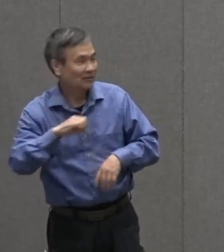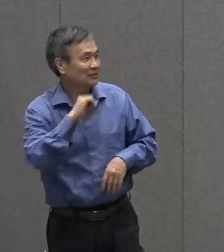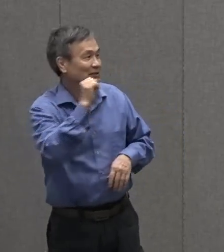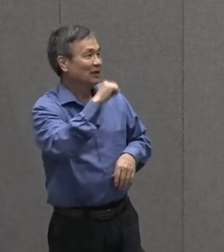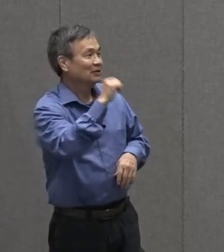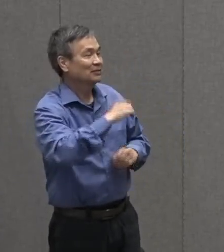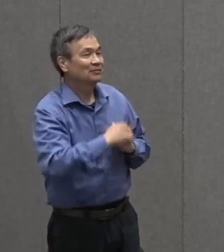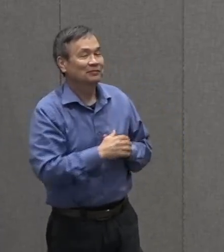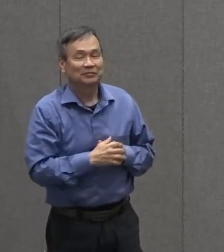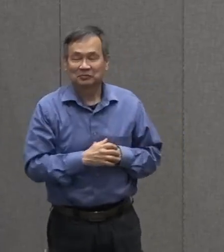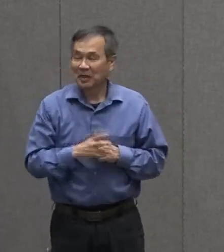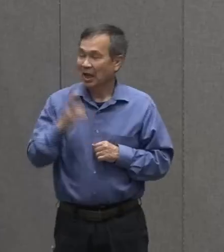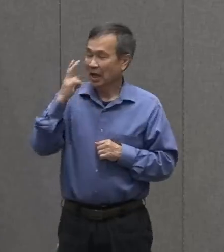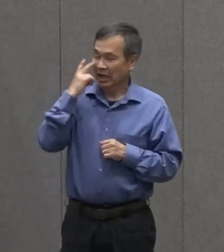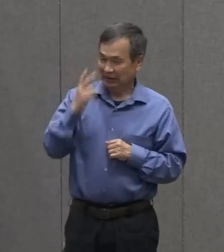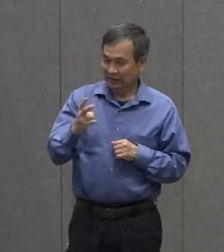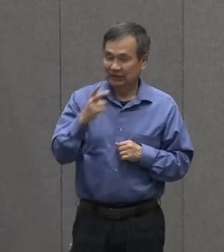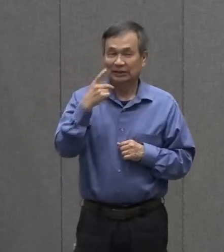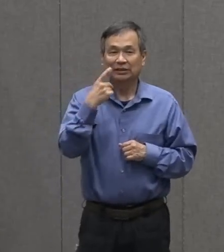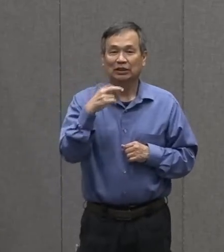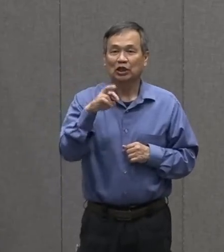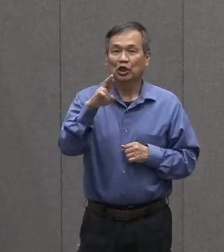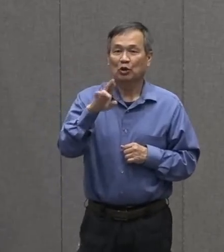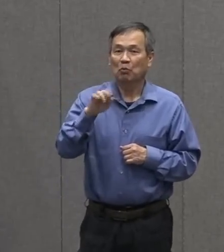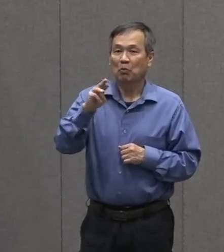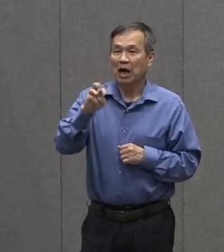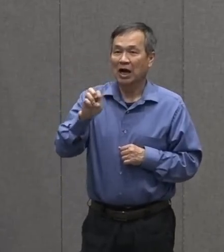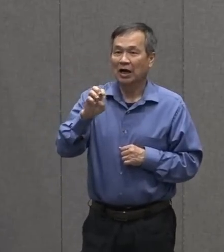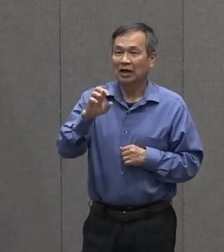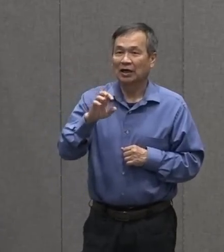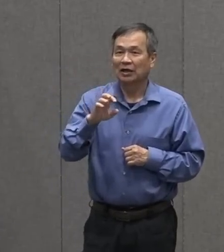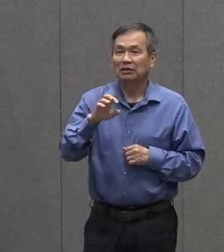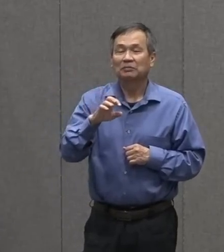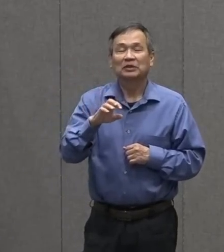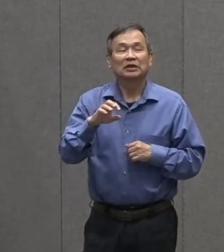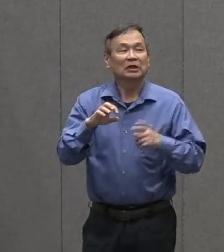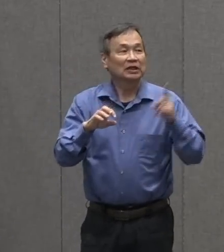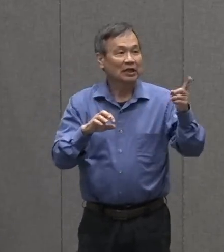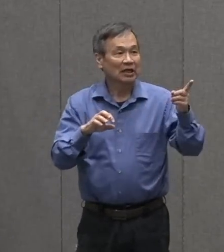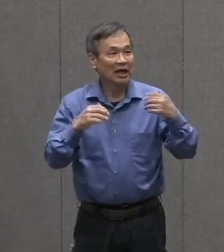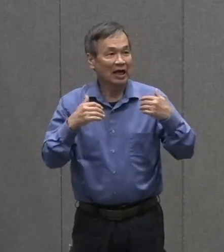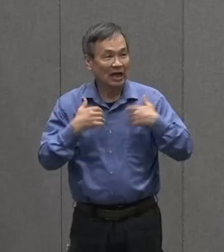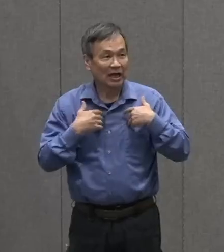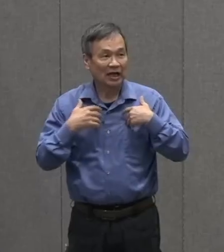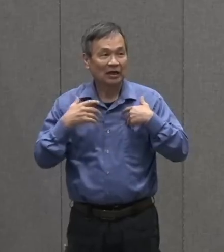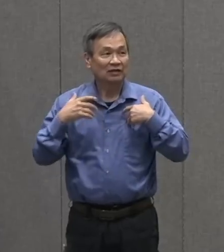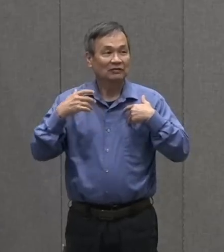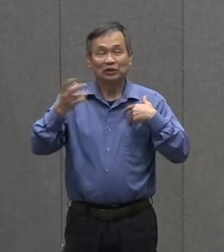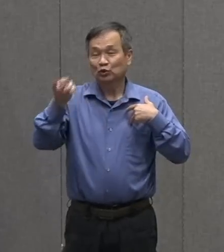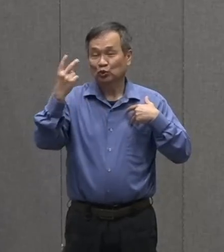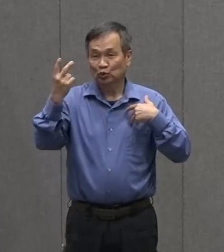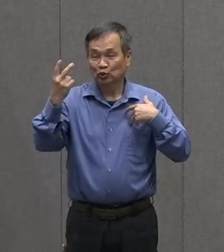The ones that I can see that are prime numbers are going to be the only ones that have two ways to get to them. Huh!